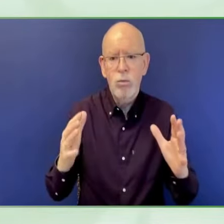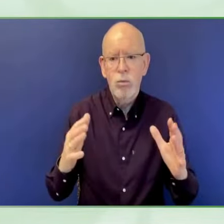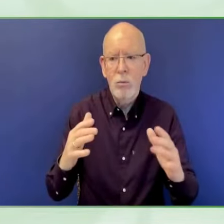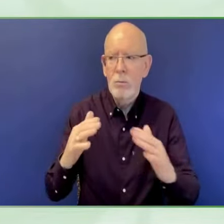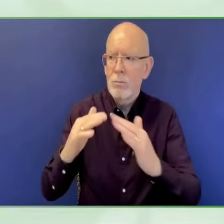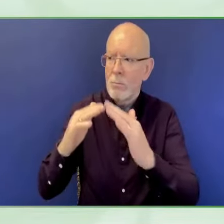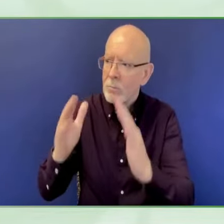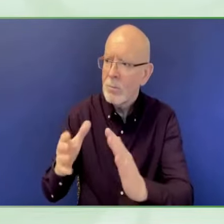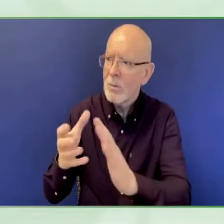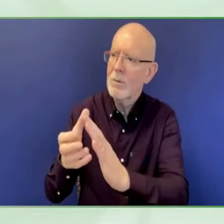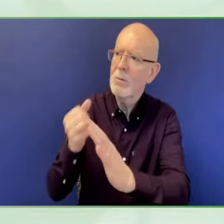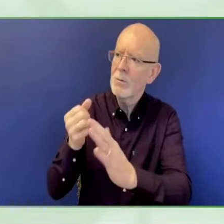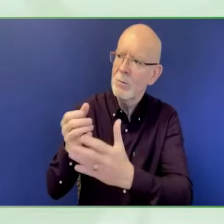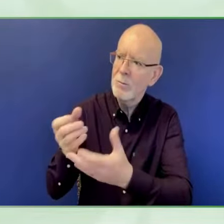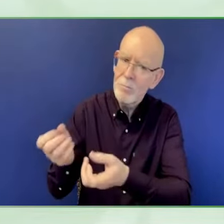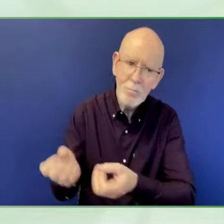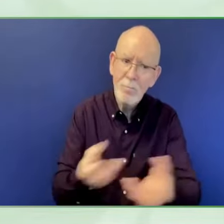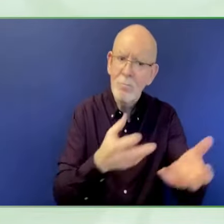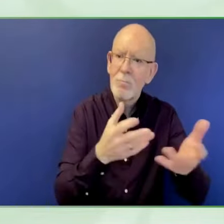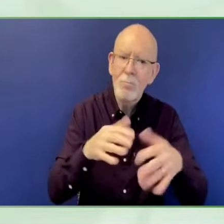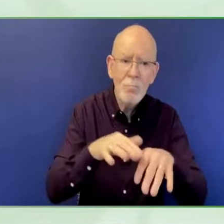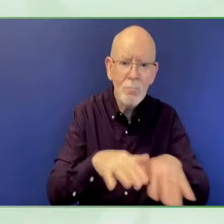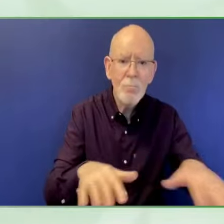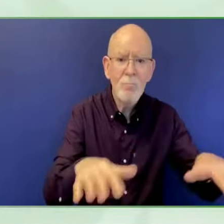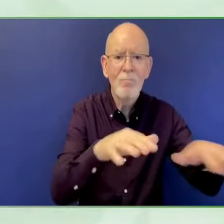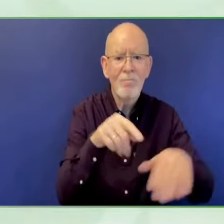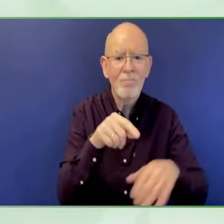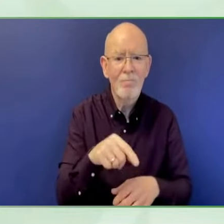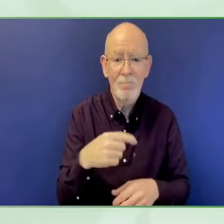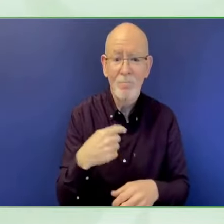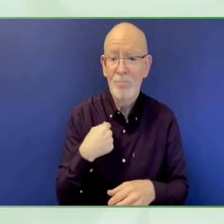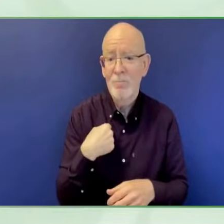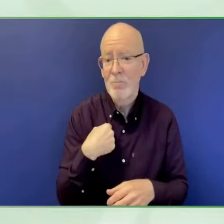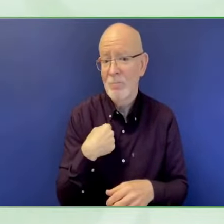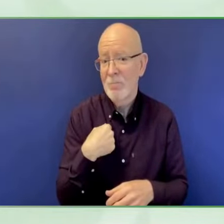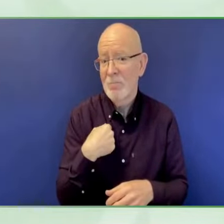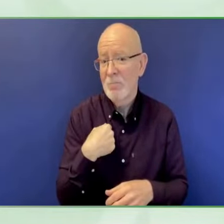them but supported them to have a valuable life in the communities